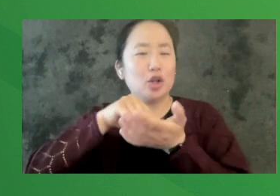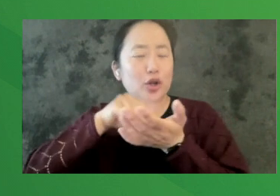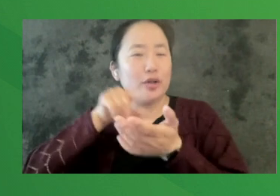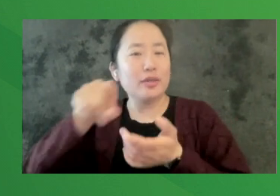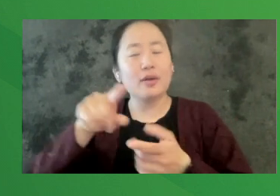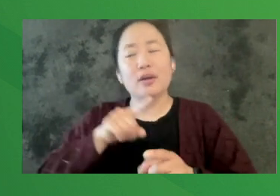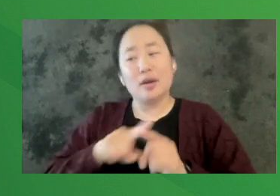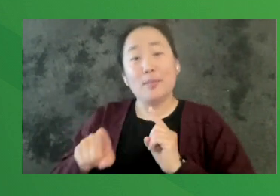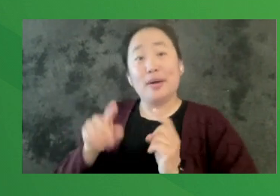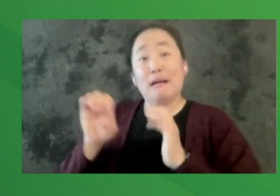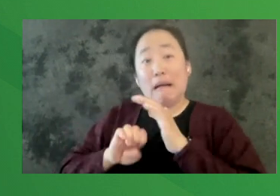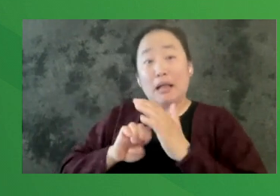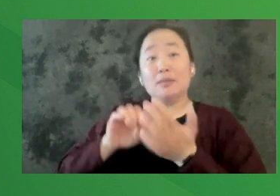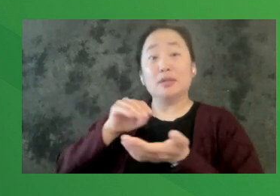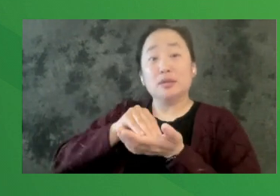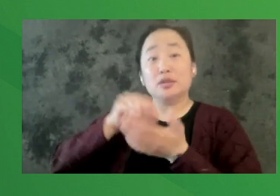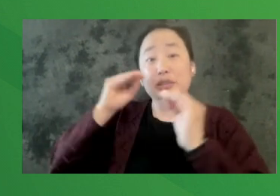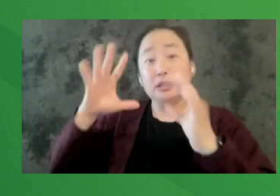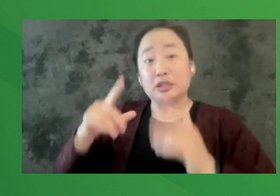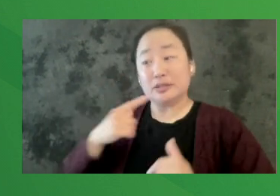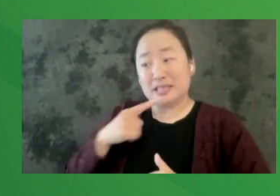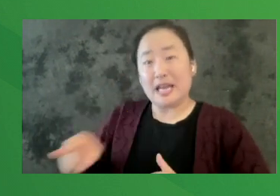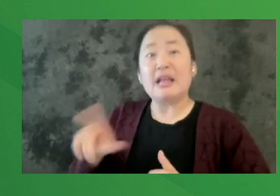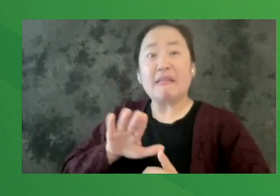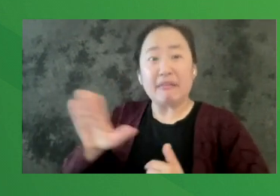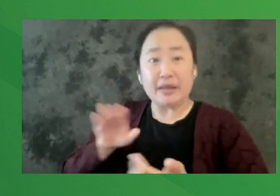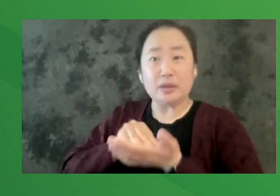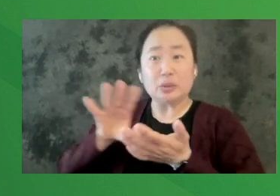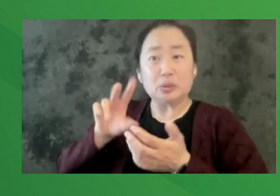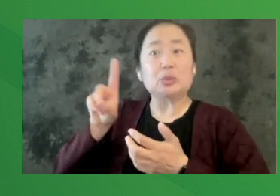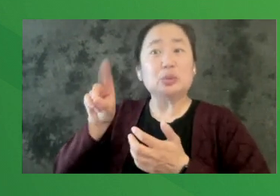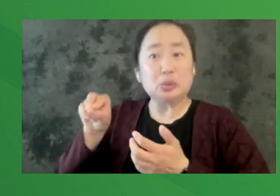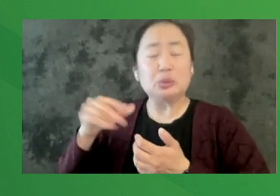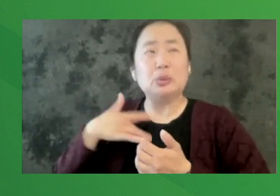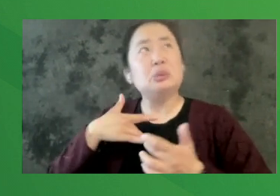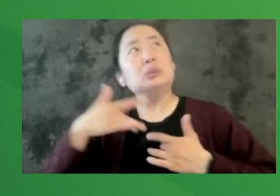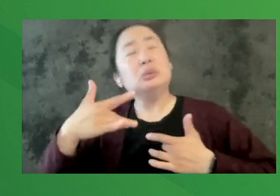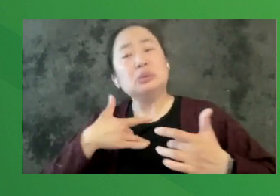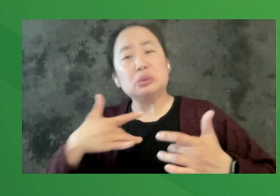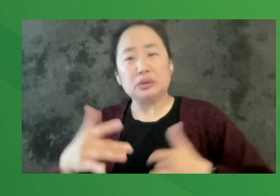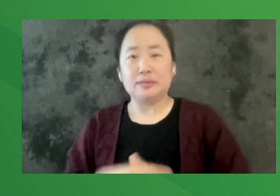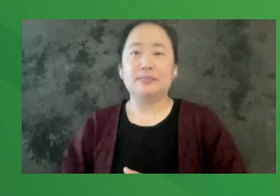We also know that teaching climate does vary by grades. Most happens in high school and